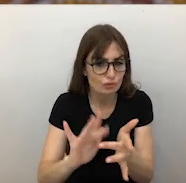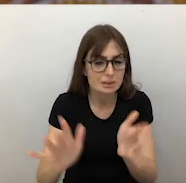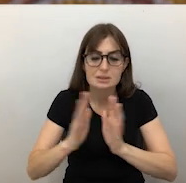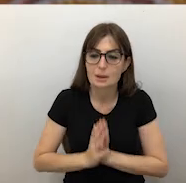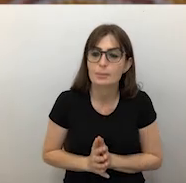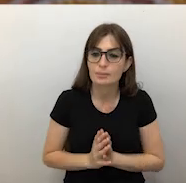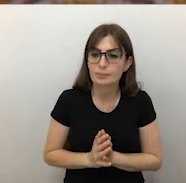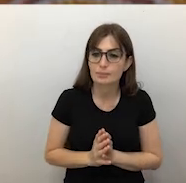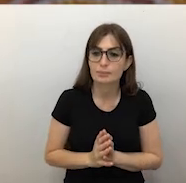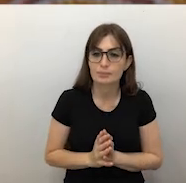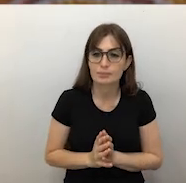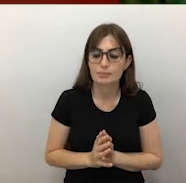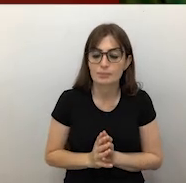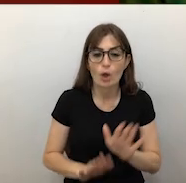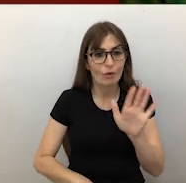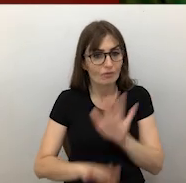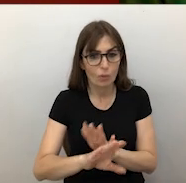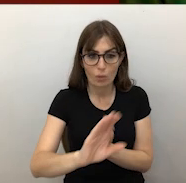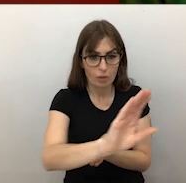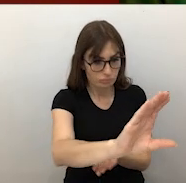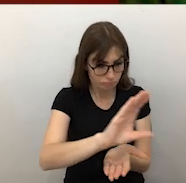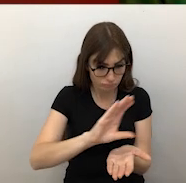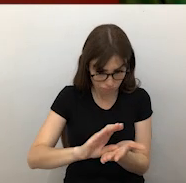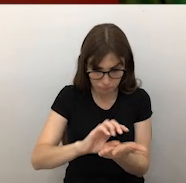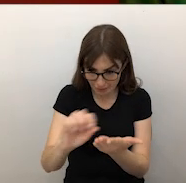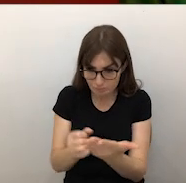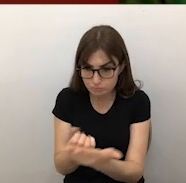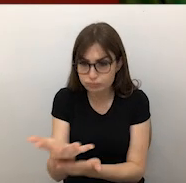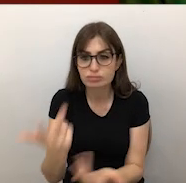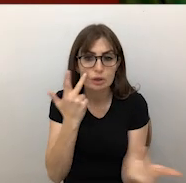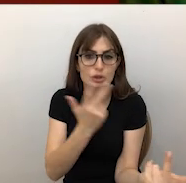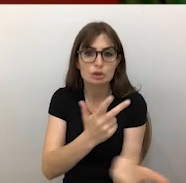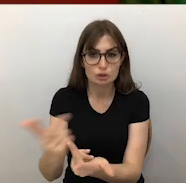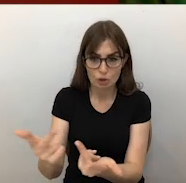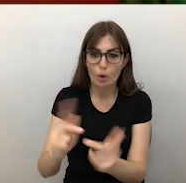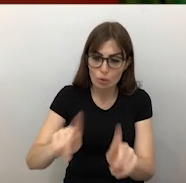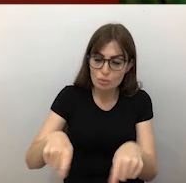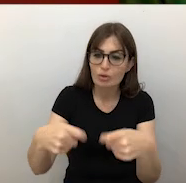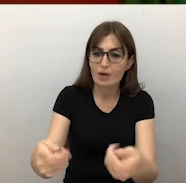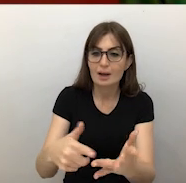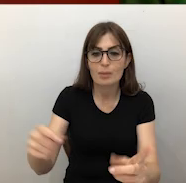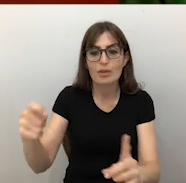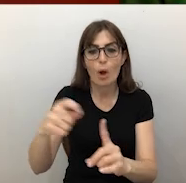travel, and insurances. The total of all of these operating inflows and outflows gives the net cashflow